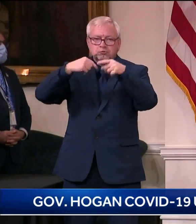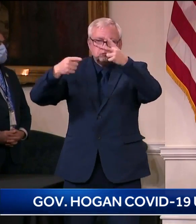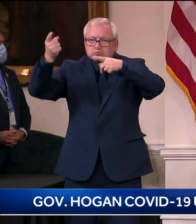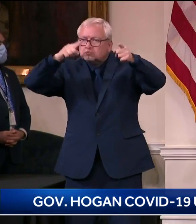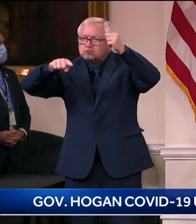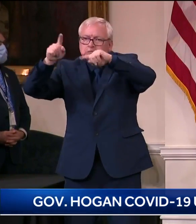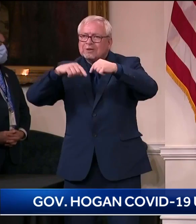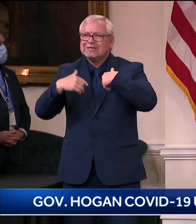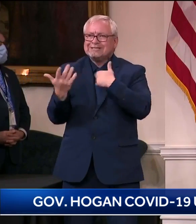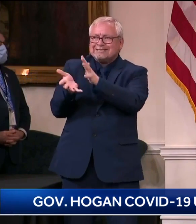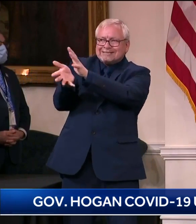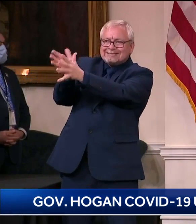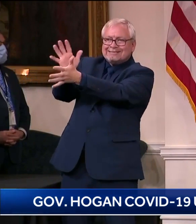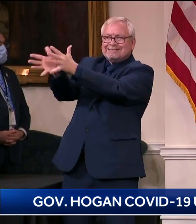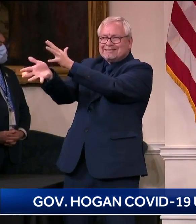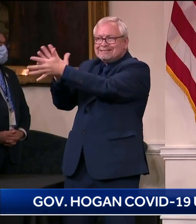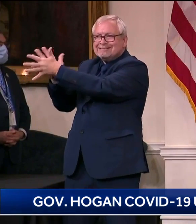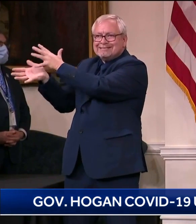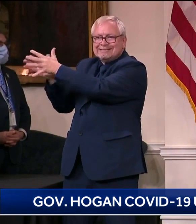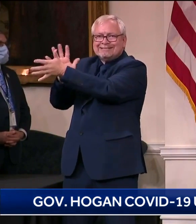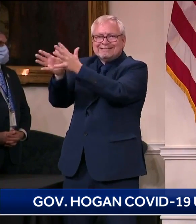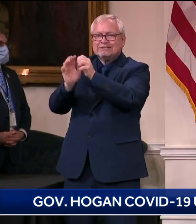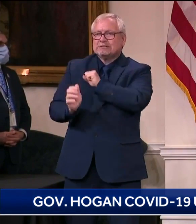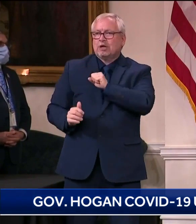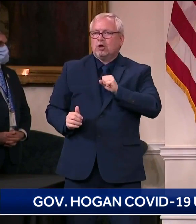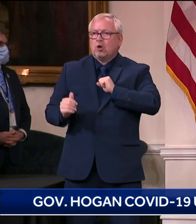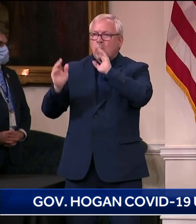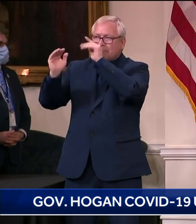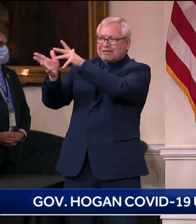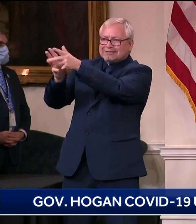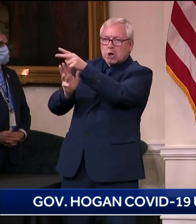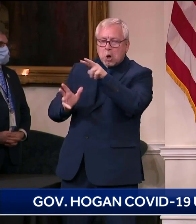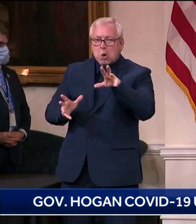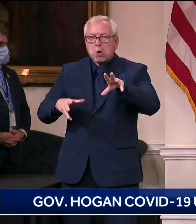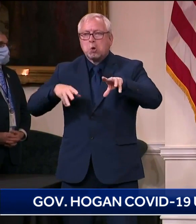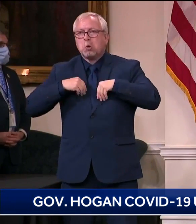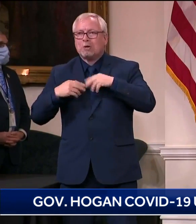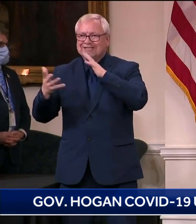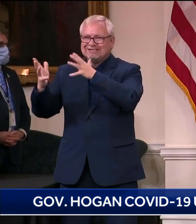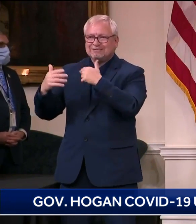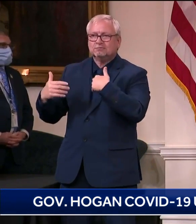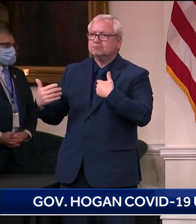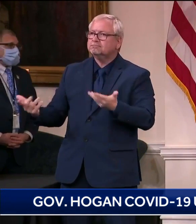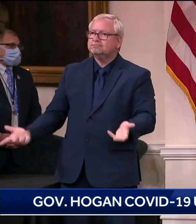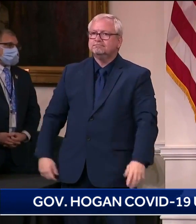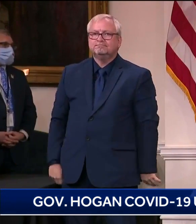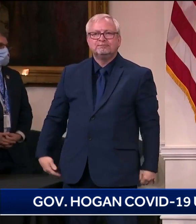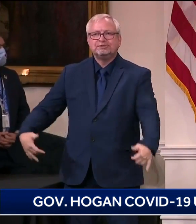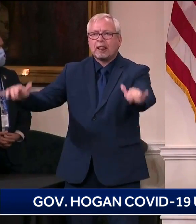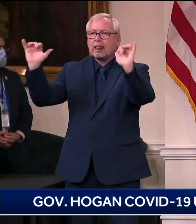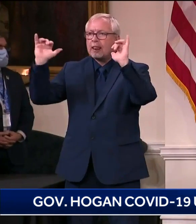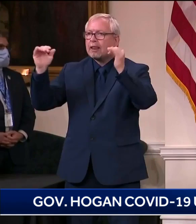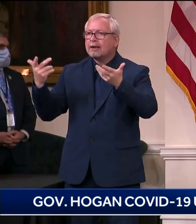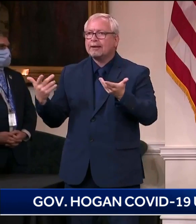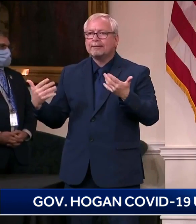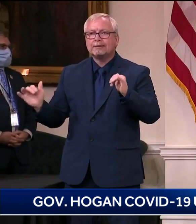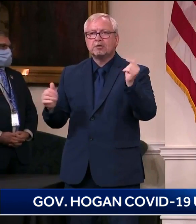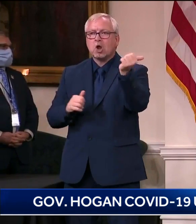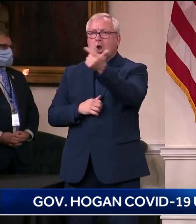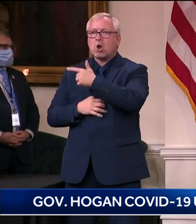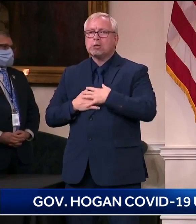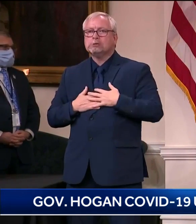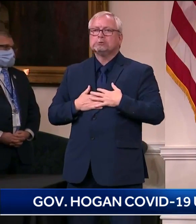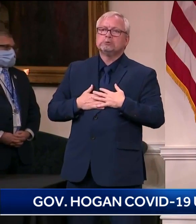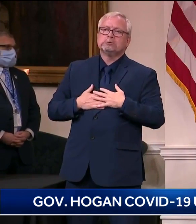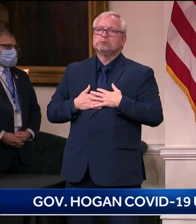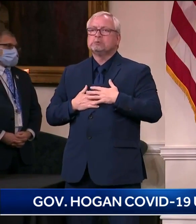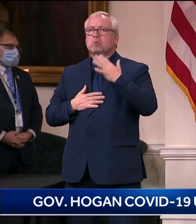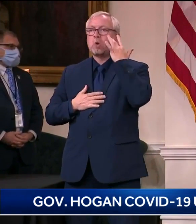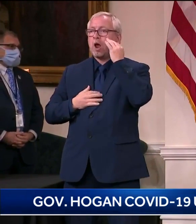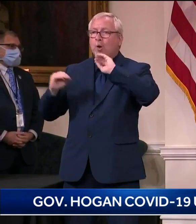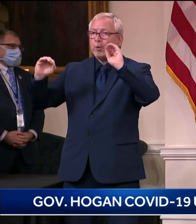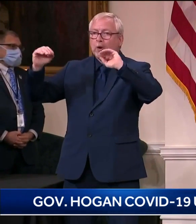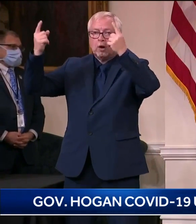I HAVE TRADED PHONE CALLS WITH A COUPLE SENATORS THAT ARE PART OF THE COMPROMISE, TO PROVIDE SOME INPUT.